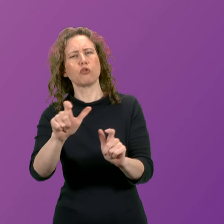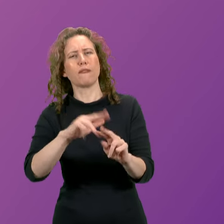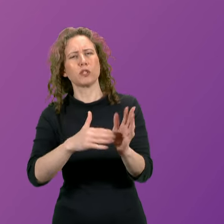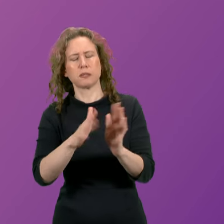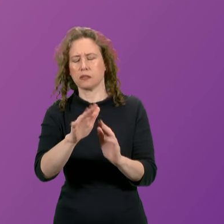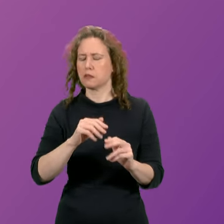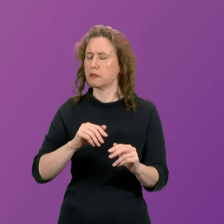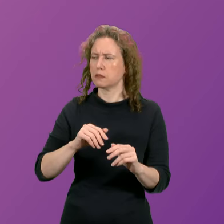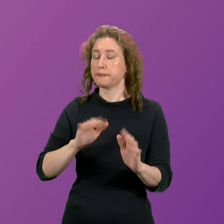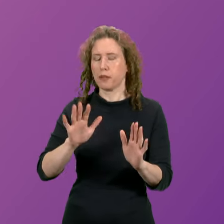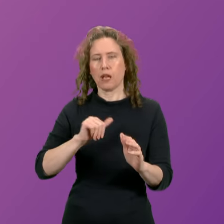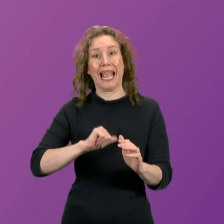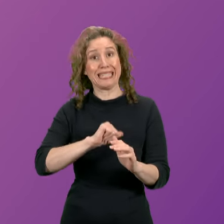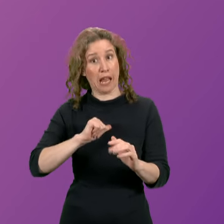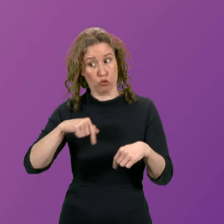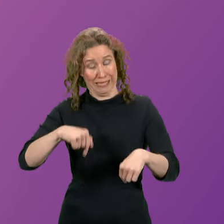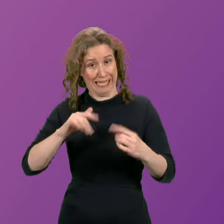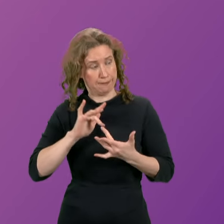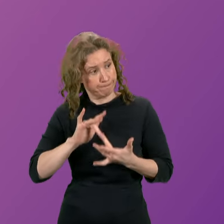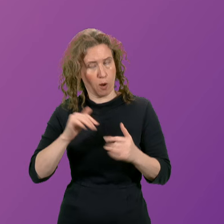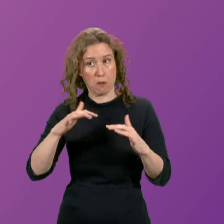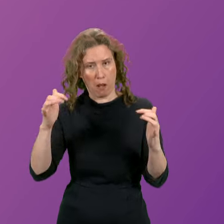The integrity of the Parliament has been brought into question